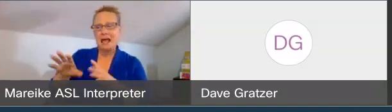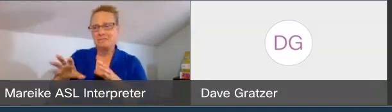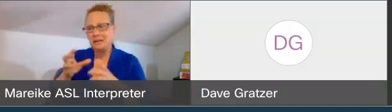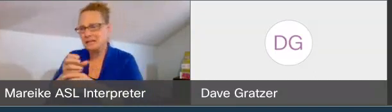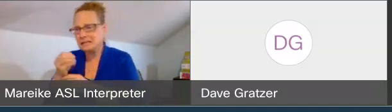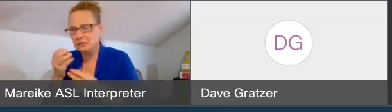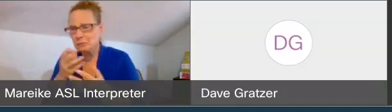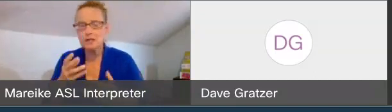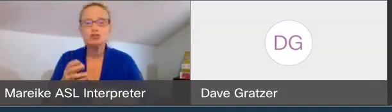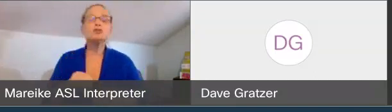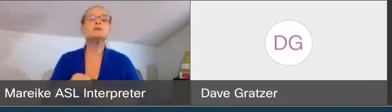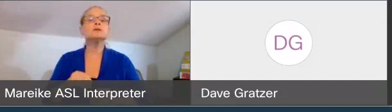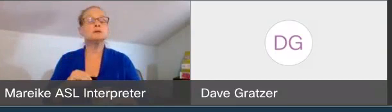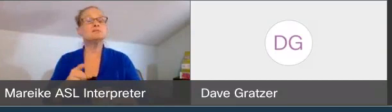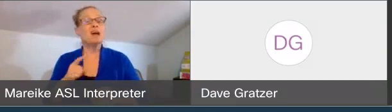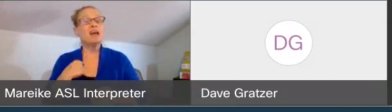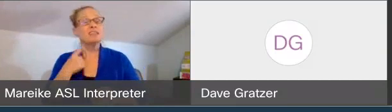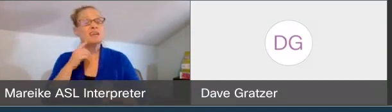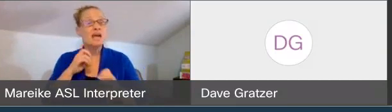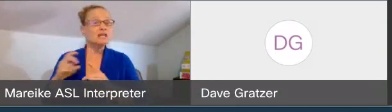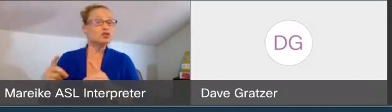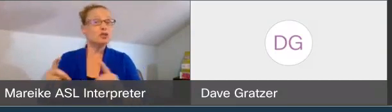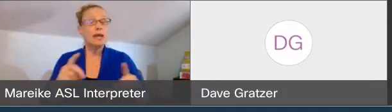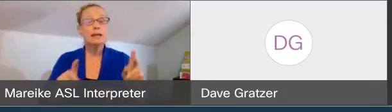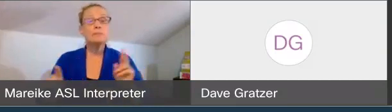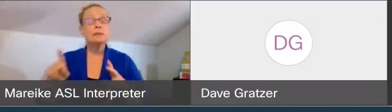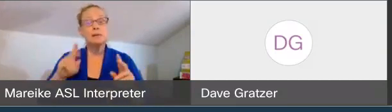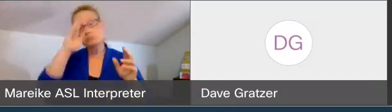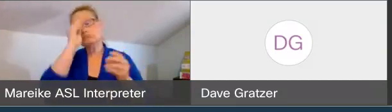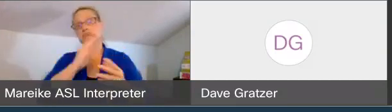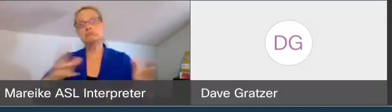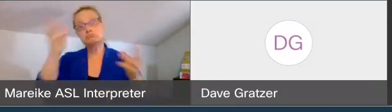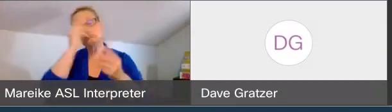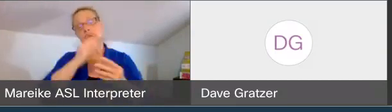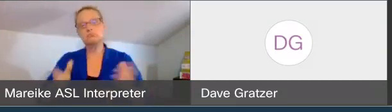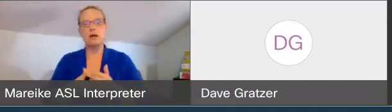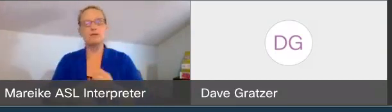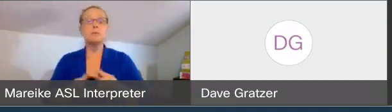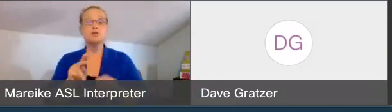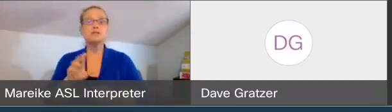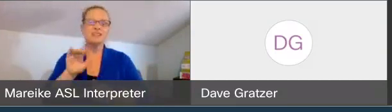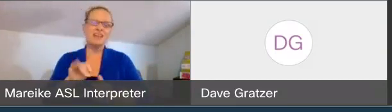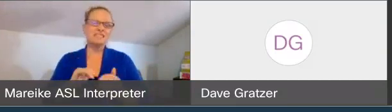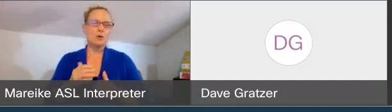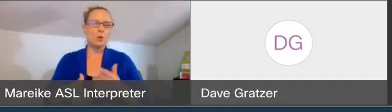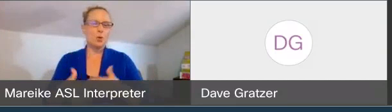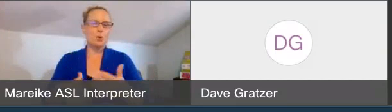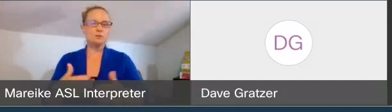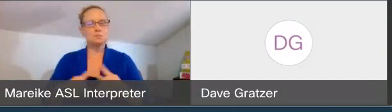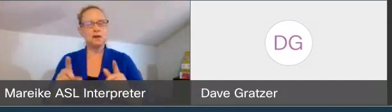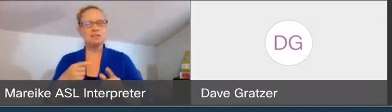out to is helpful, but in New York, that's how it works. But I do imagine it works differently